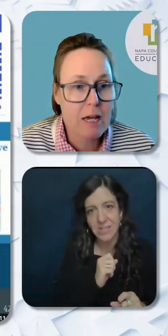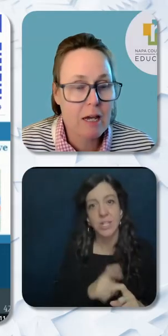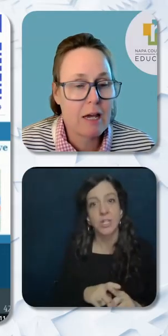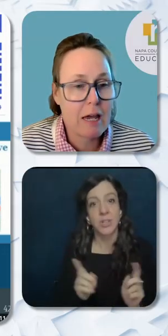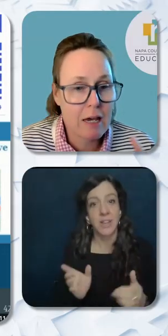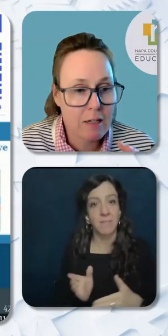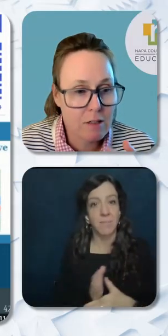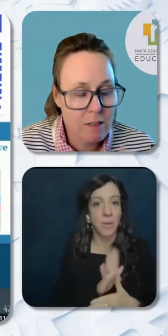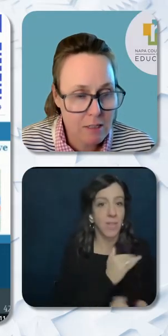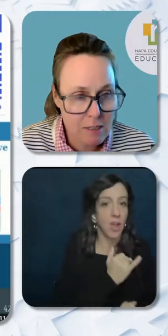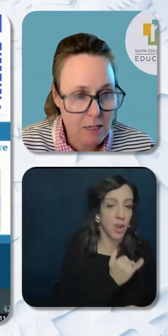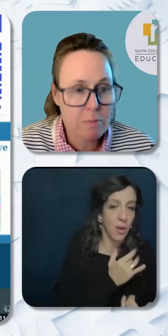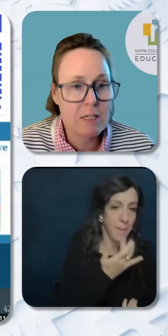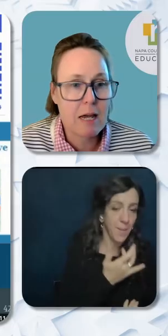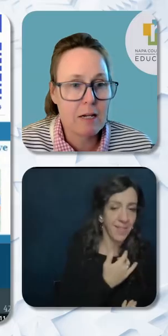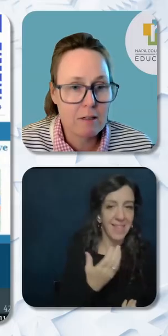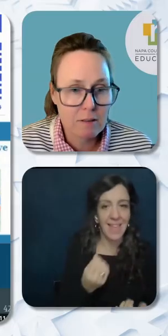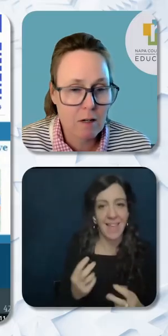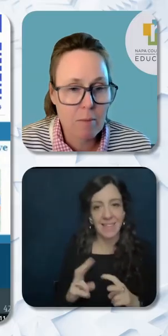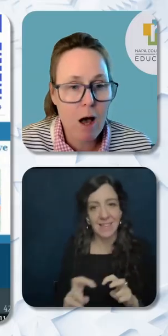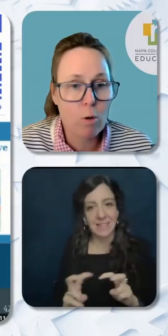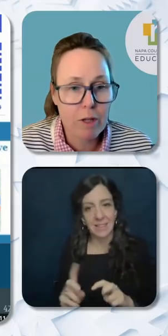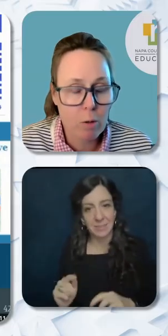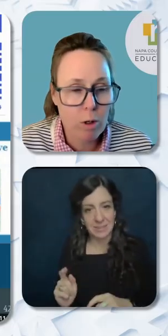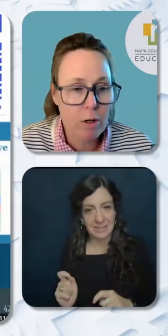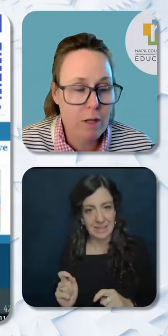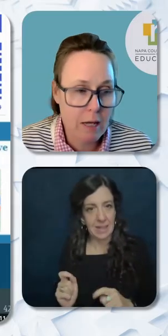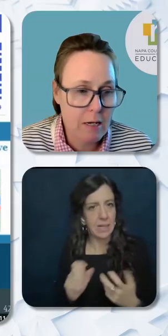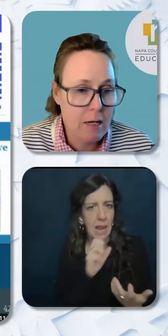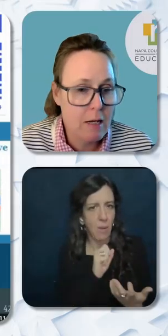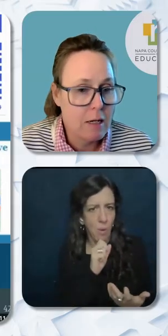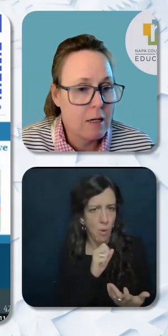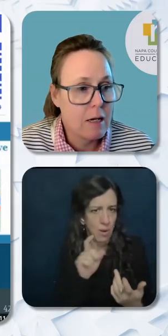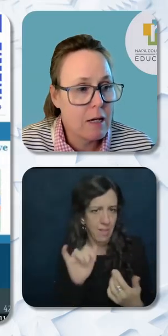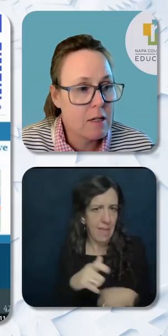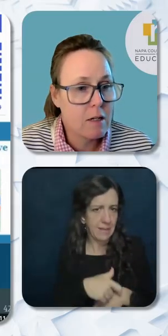birthday and the assessment date, how old they were then.